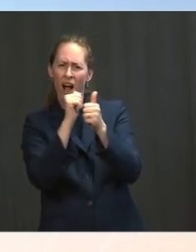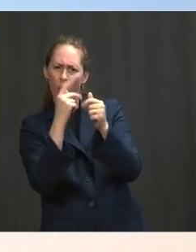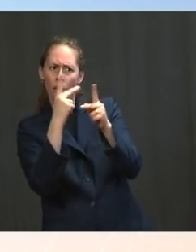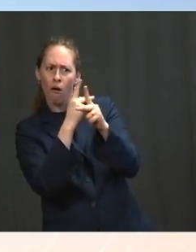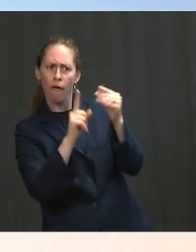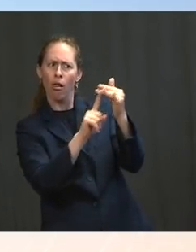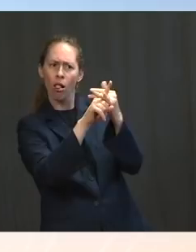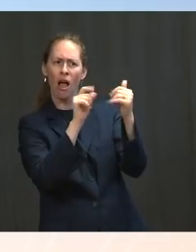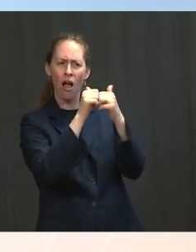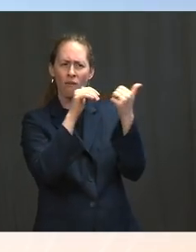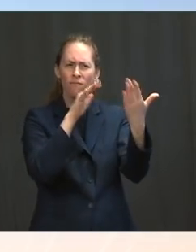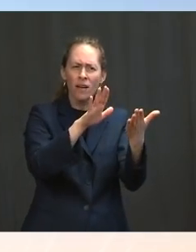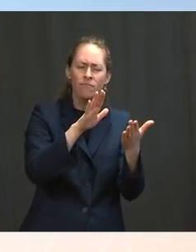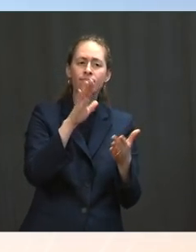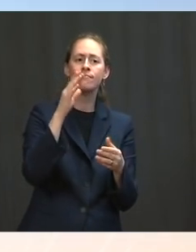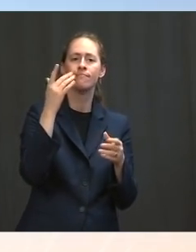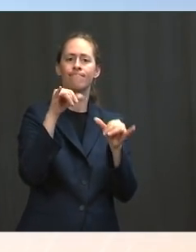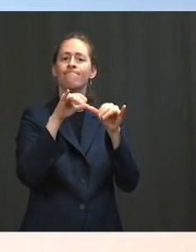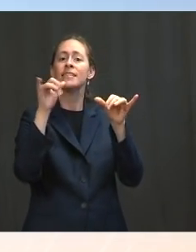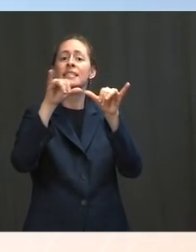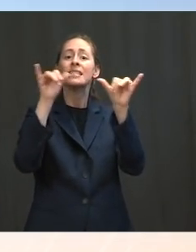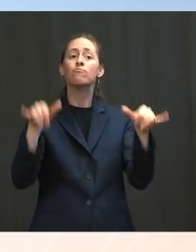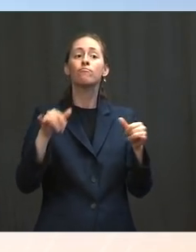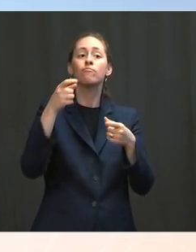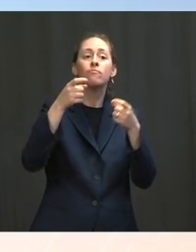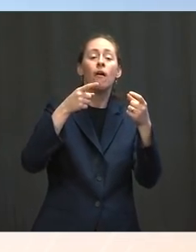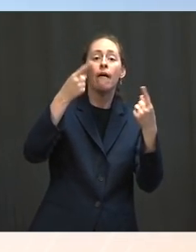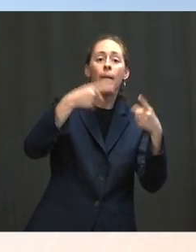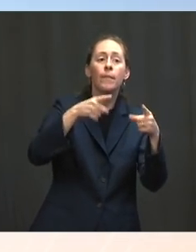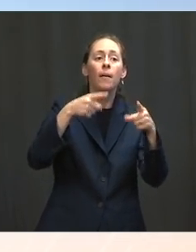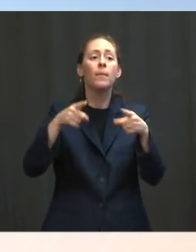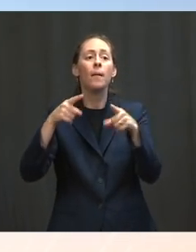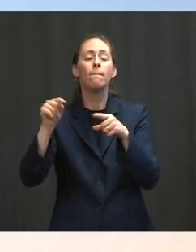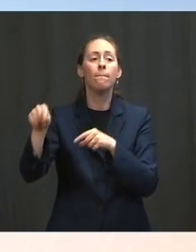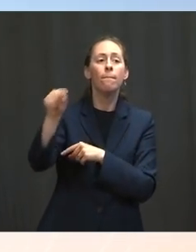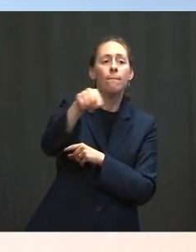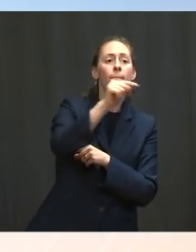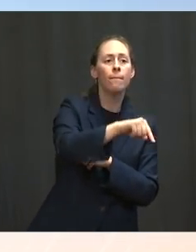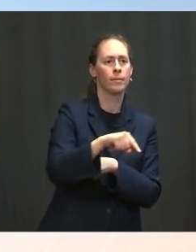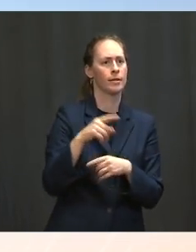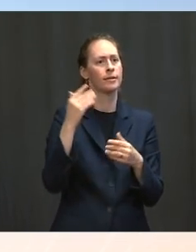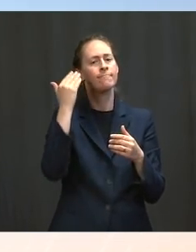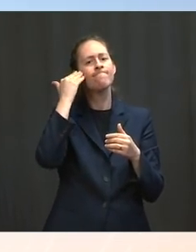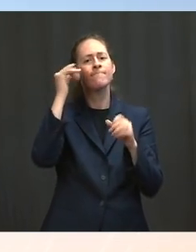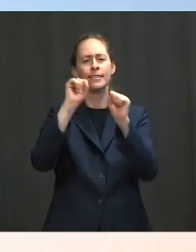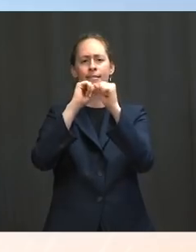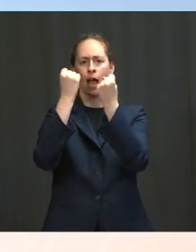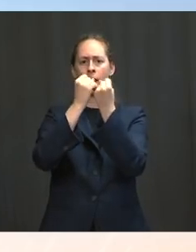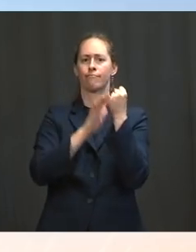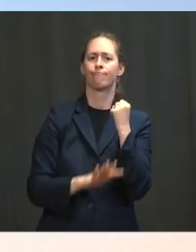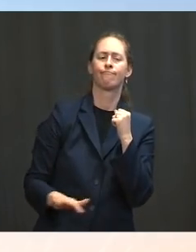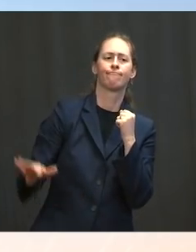in how we govern and in society. And I would say -- to touch on a couple of the things that you've noted --